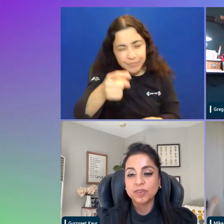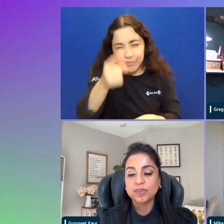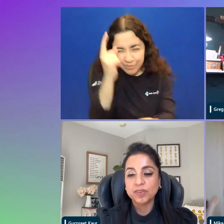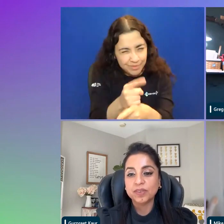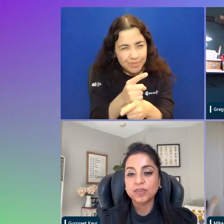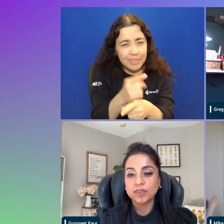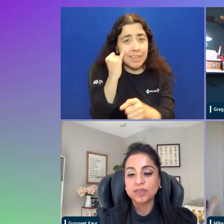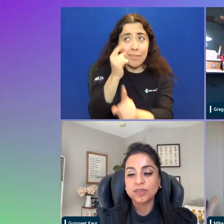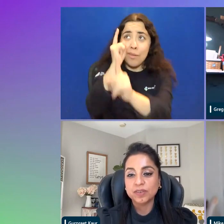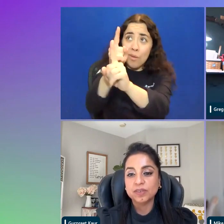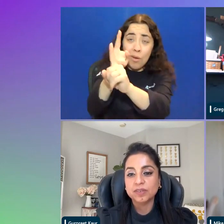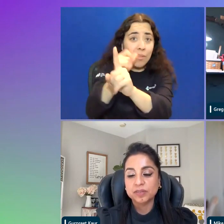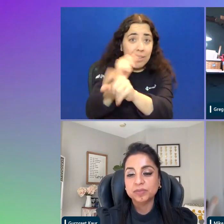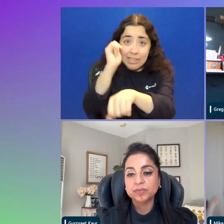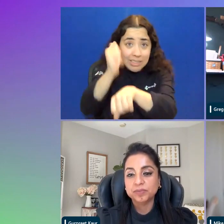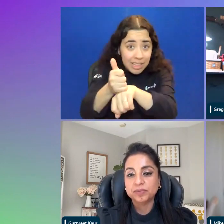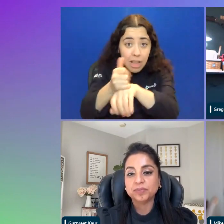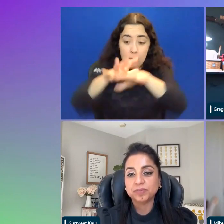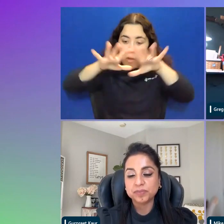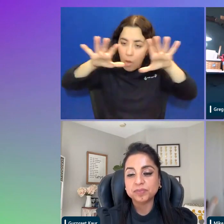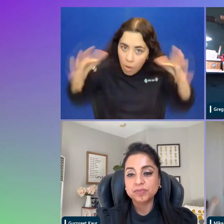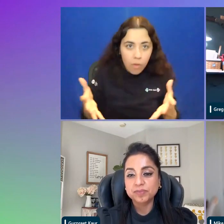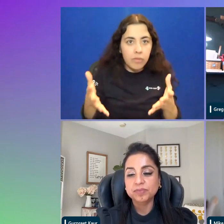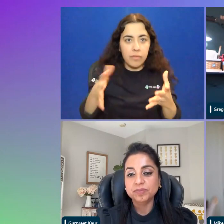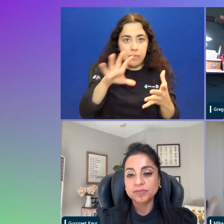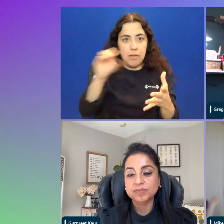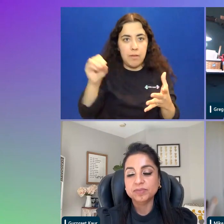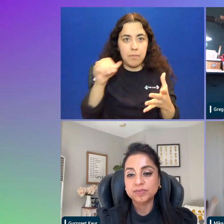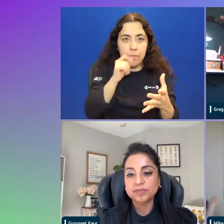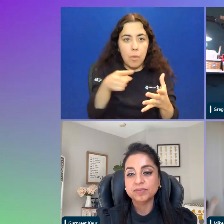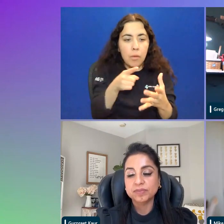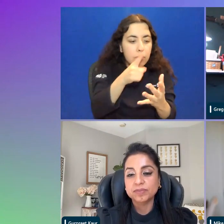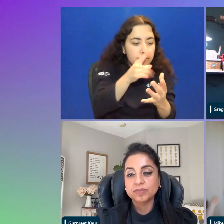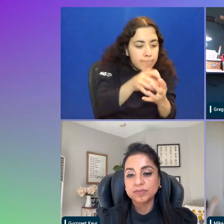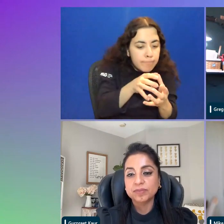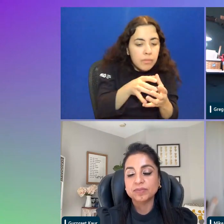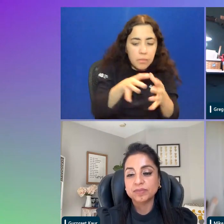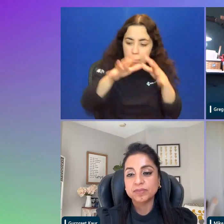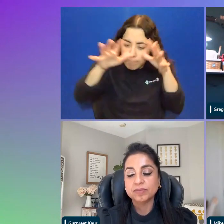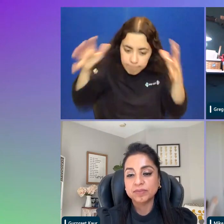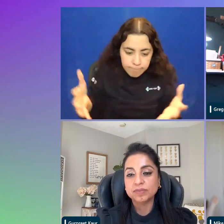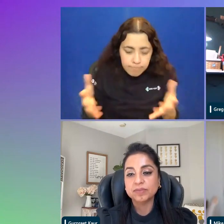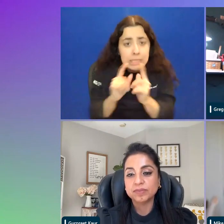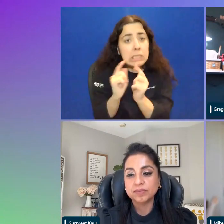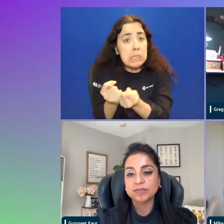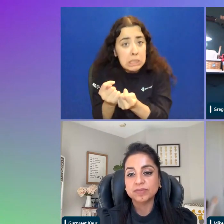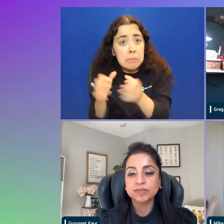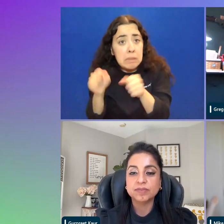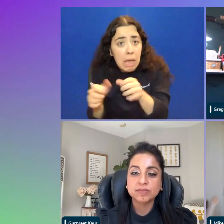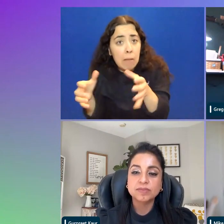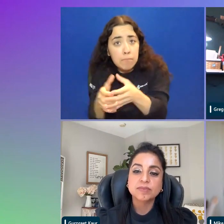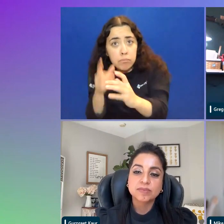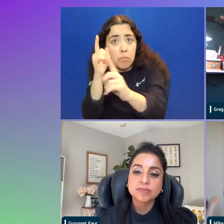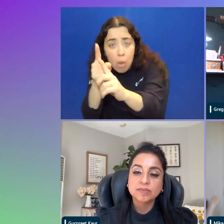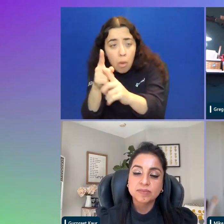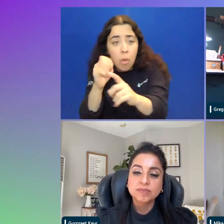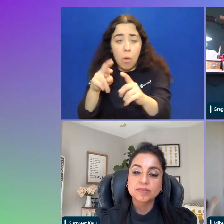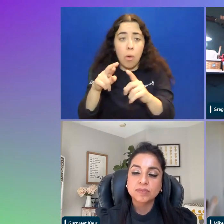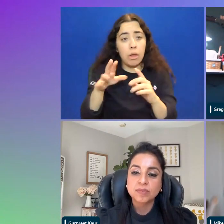you're exactly right. If you don't set those targets as a company, and every company has their own goaling mechanism, could be in a team, could be at a division. It could be at a